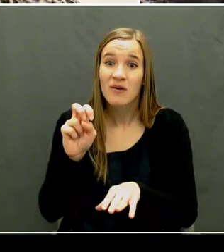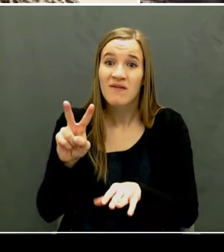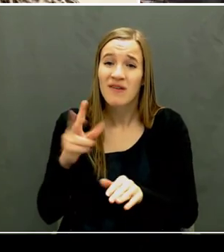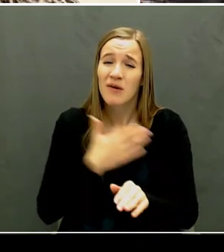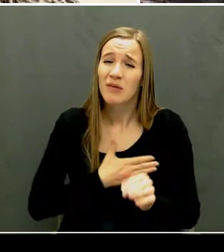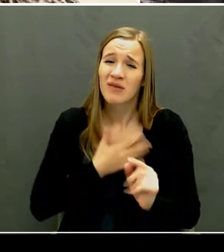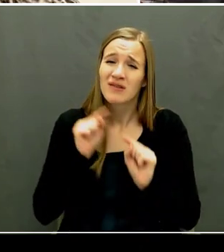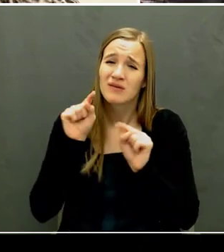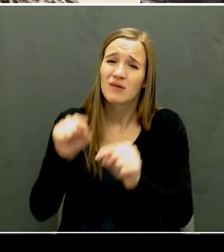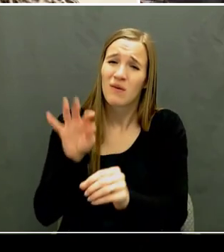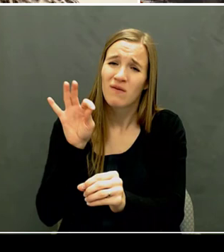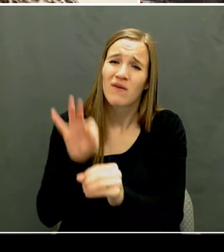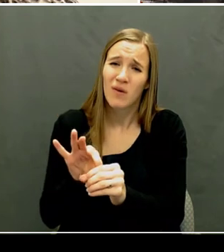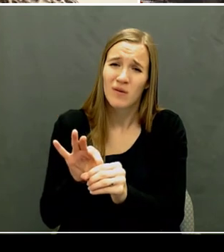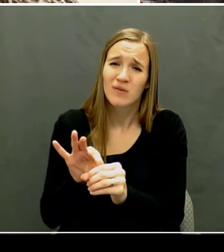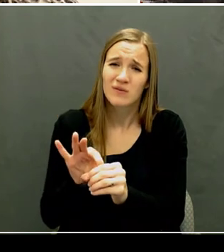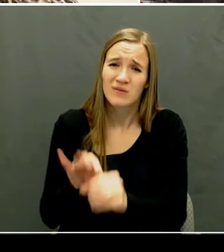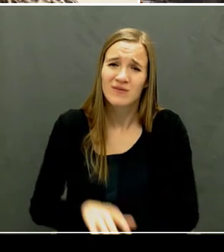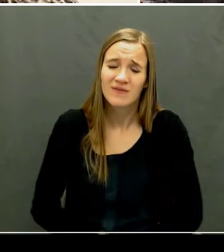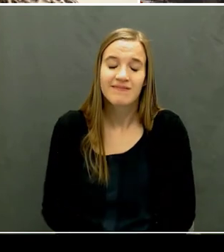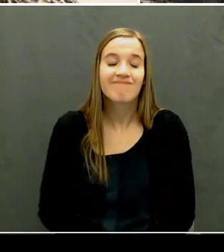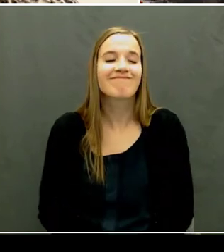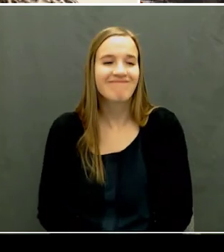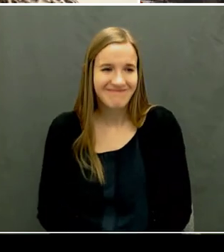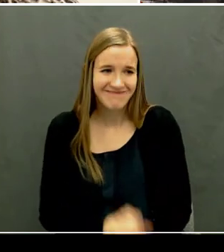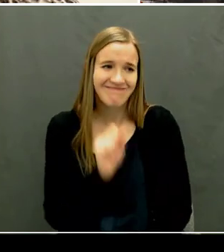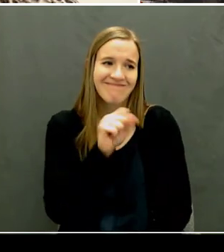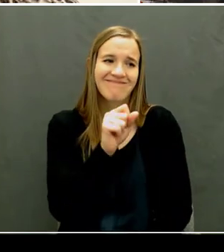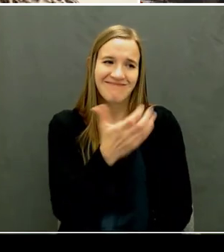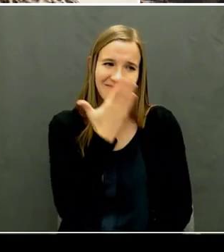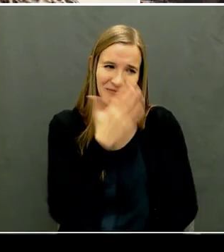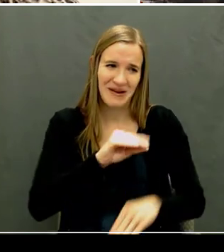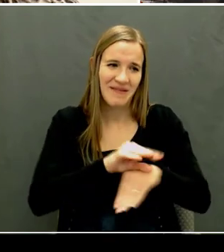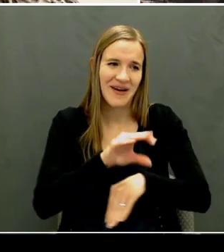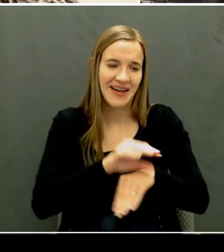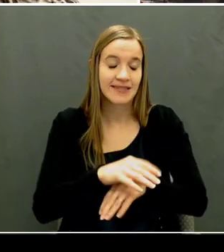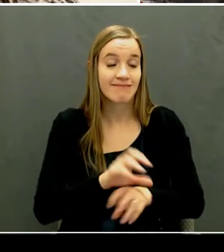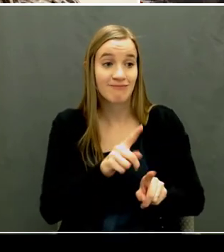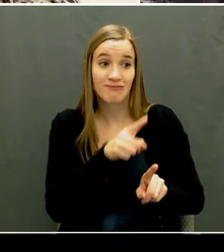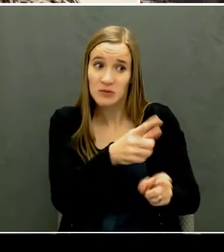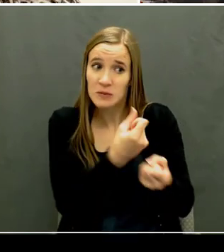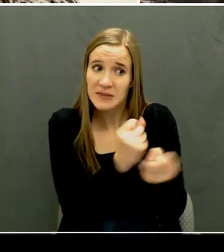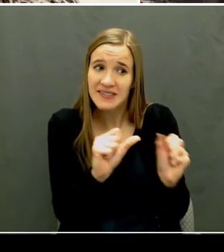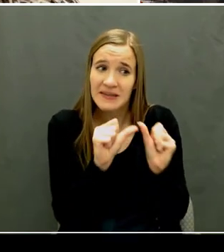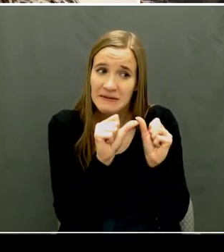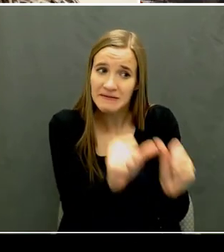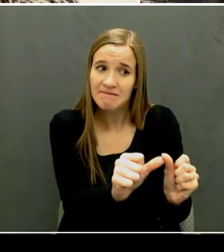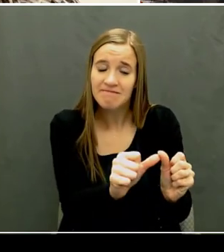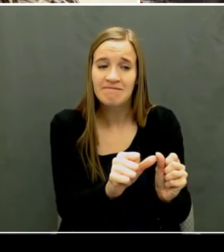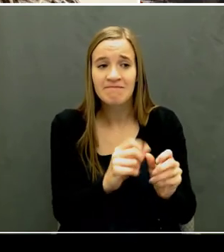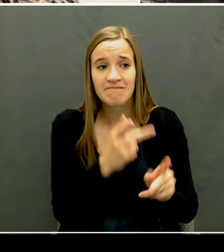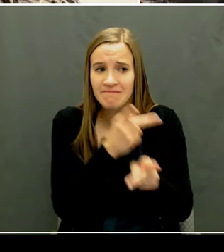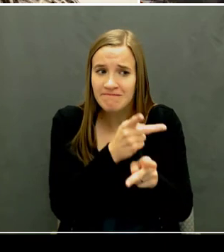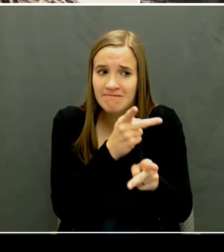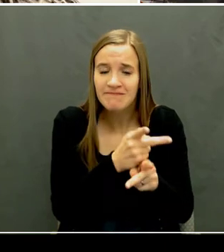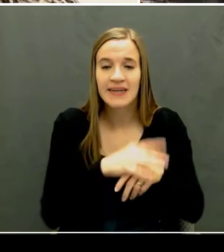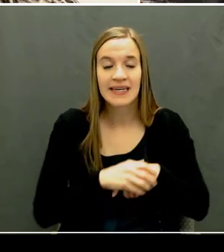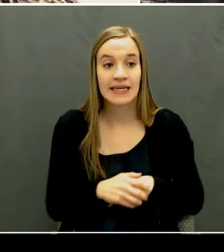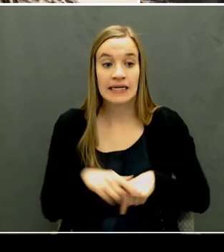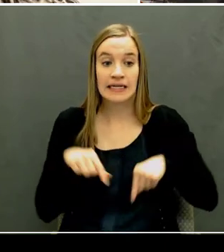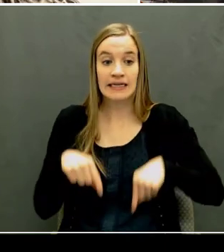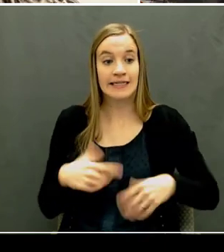Mark Leeper: Great words and be safe yourself. It's uh, interesting times, and it takes all of us